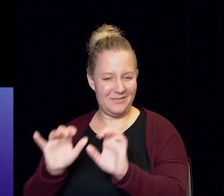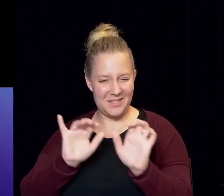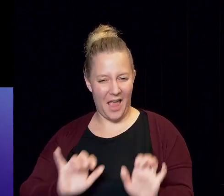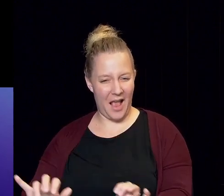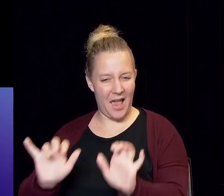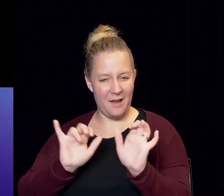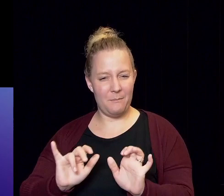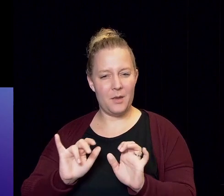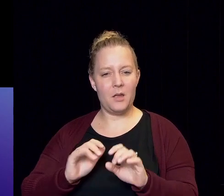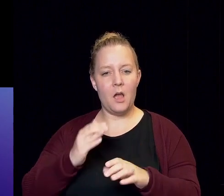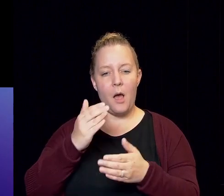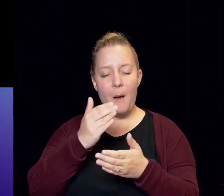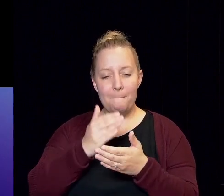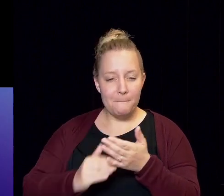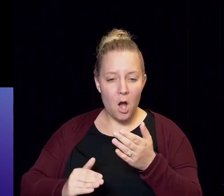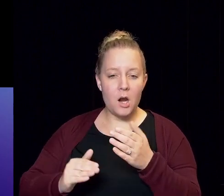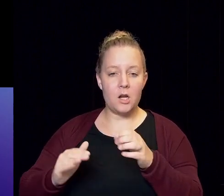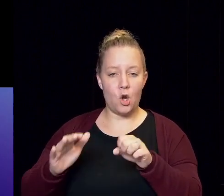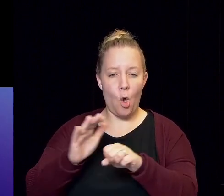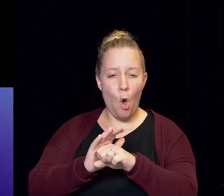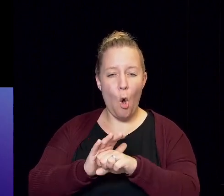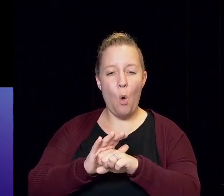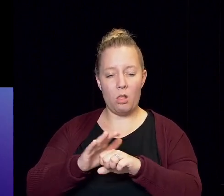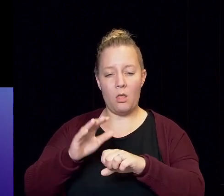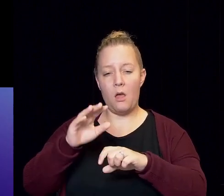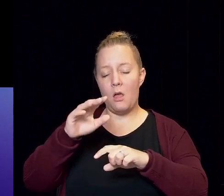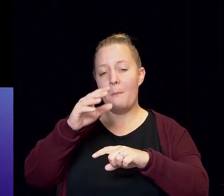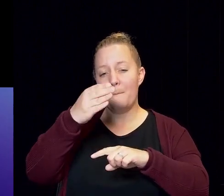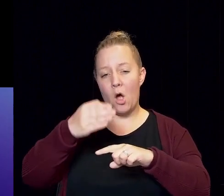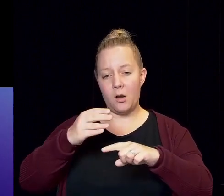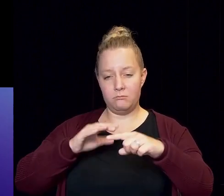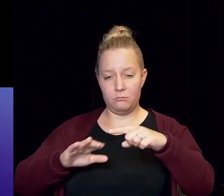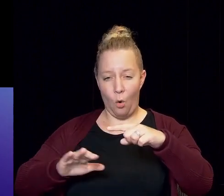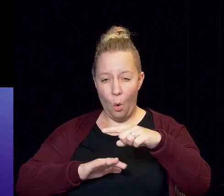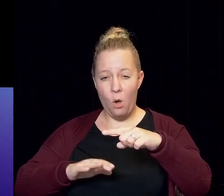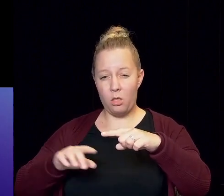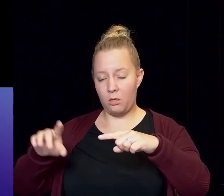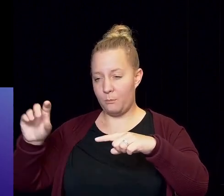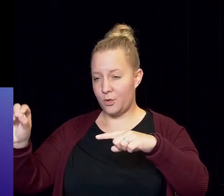percent over 100 in order for clarification purposes. So hopefully, we ended up with